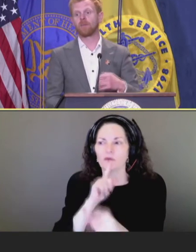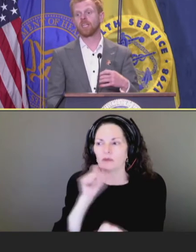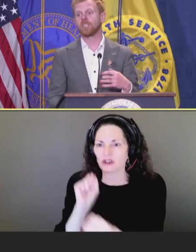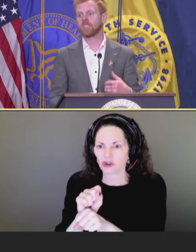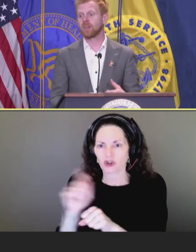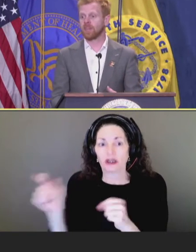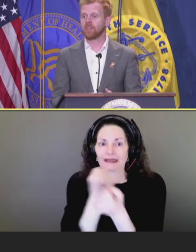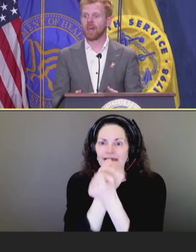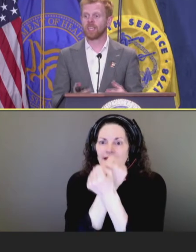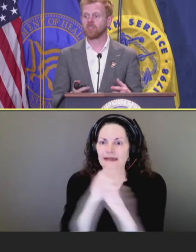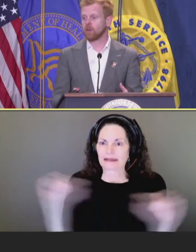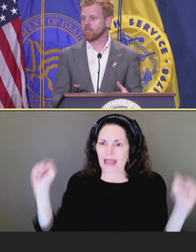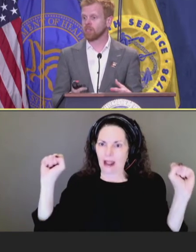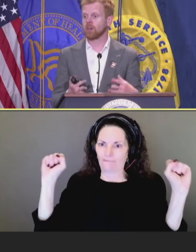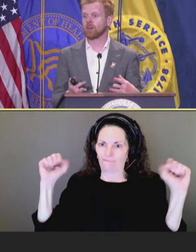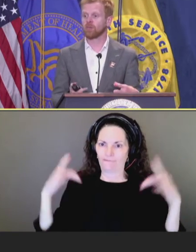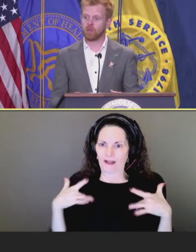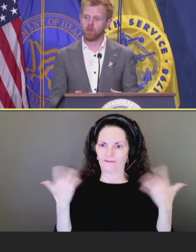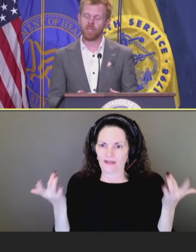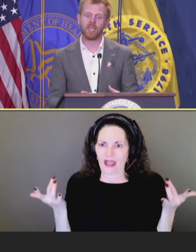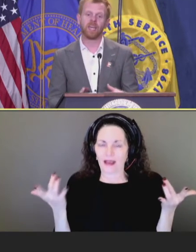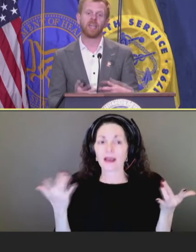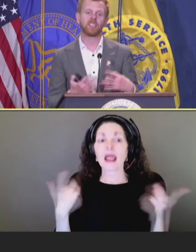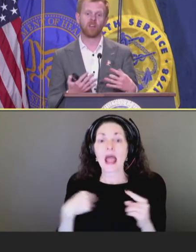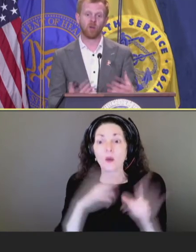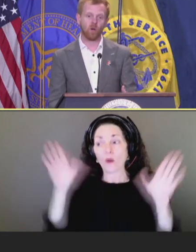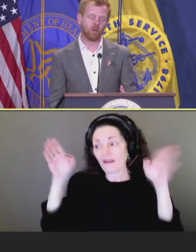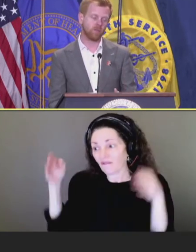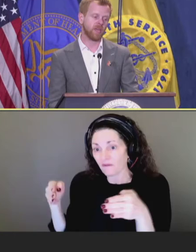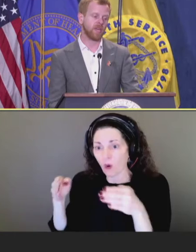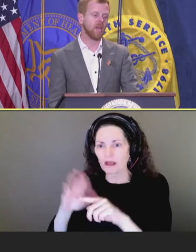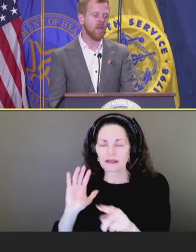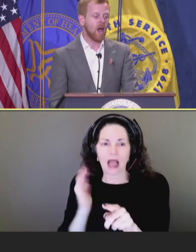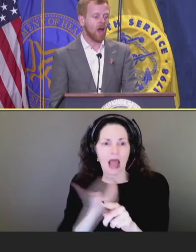but it is an event that is focused on our community. It is very welcoming.